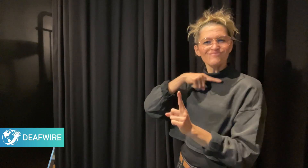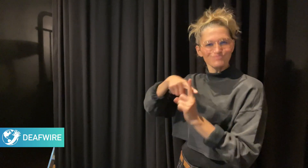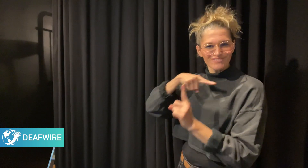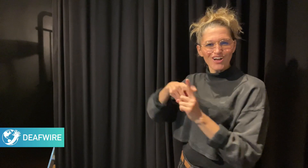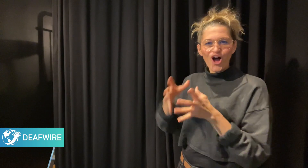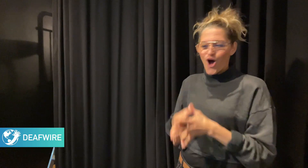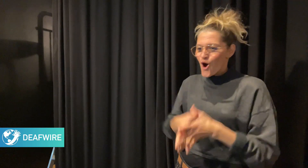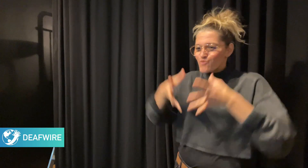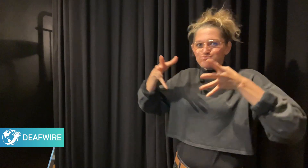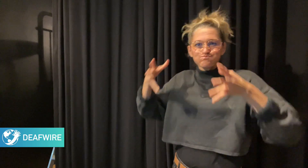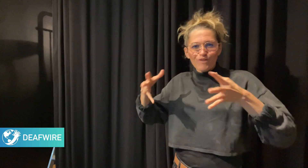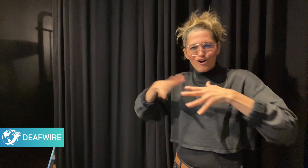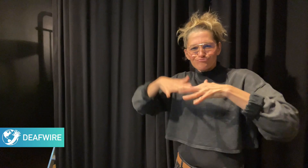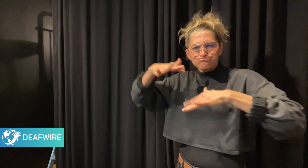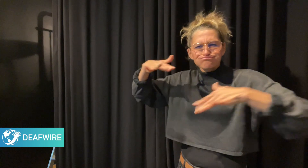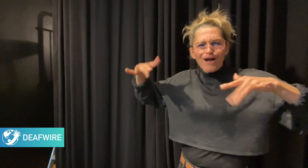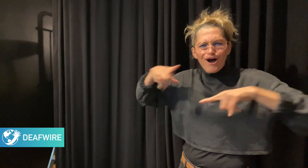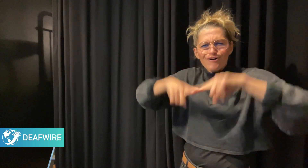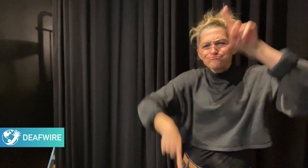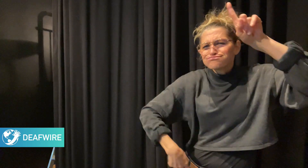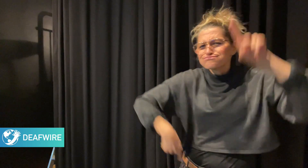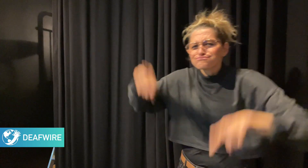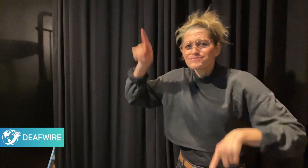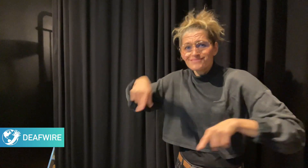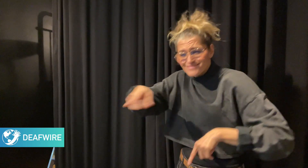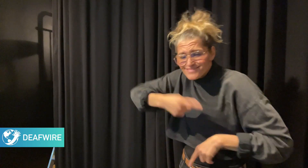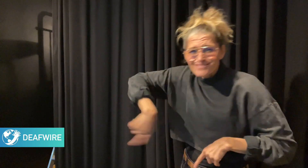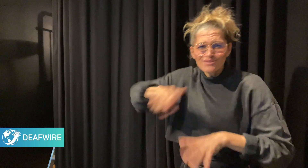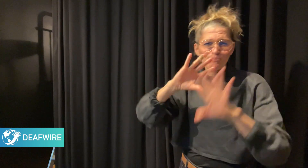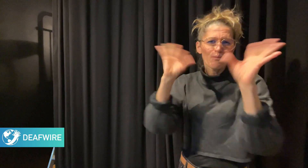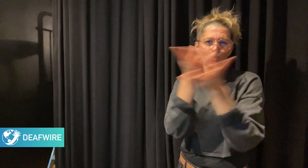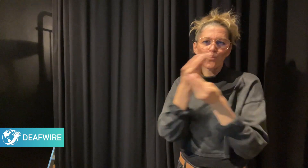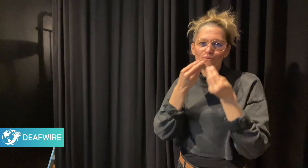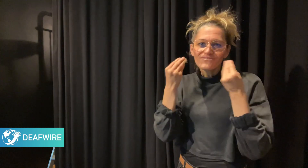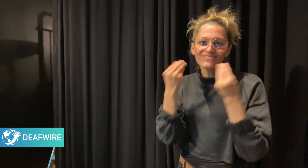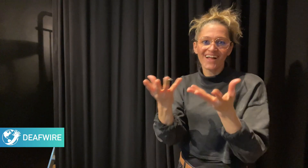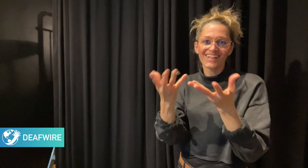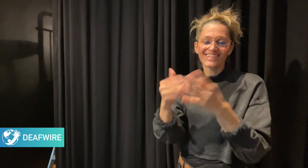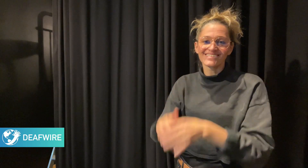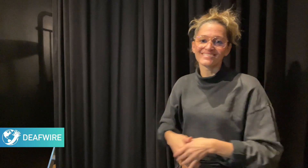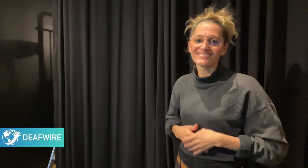more diverse and beautiful!